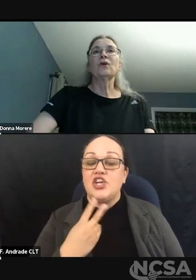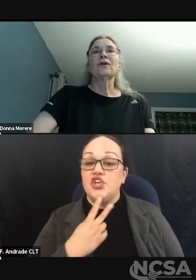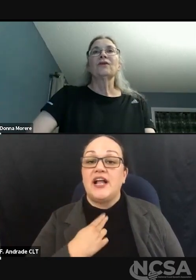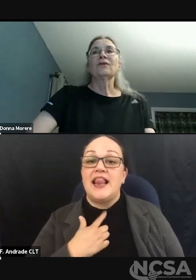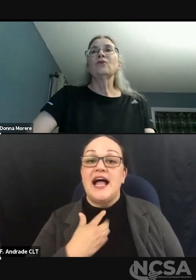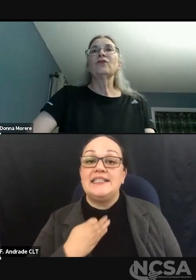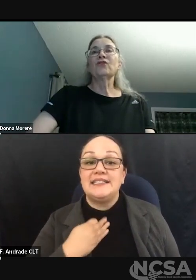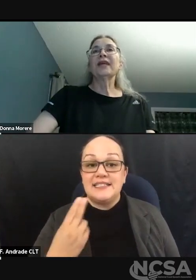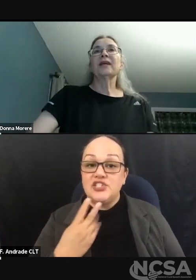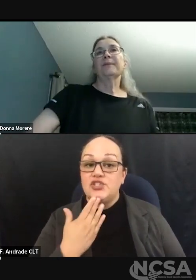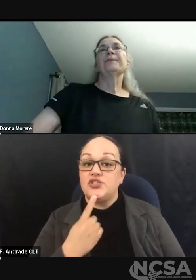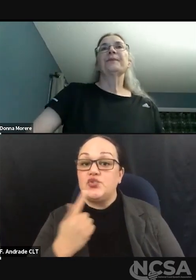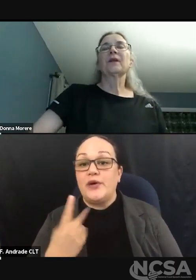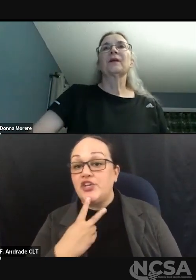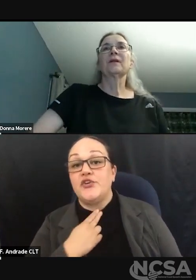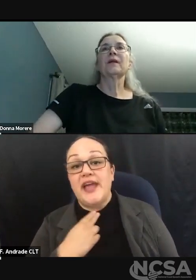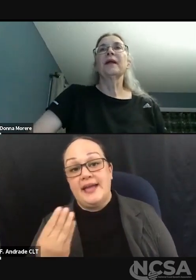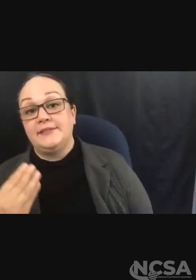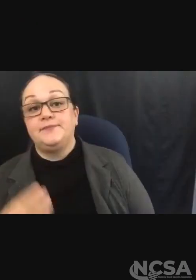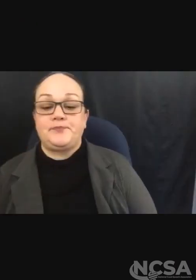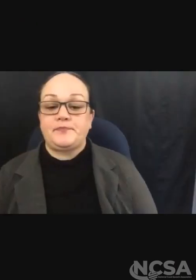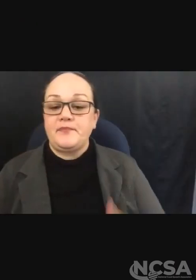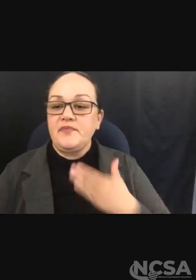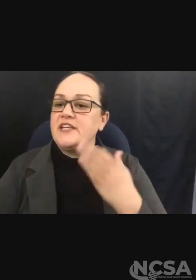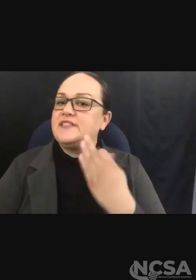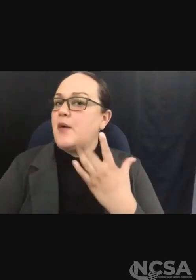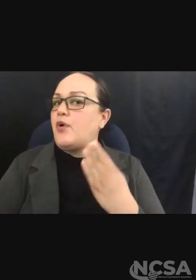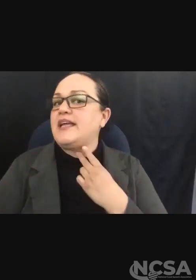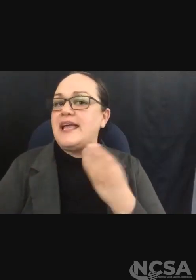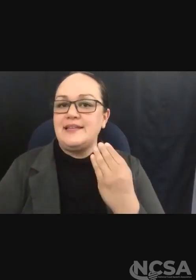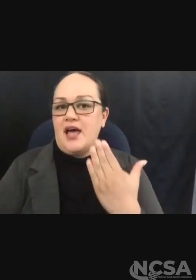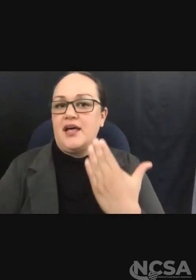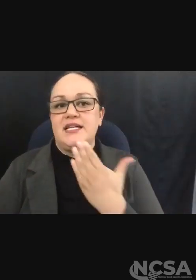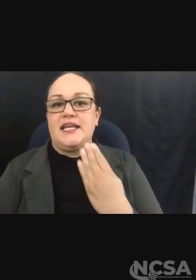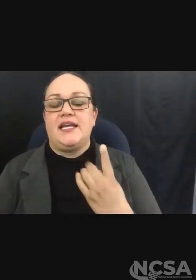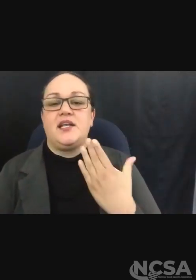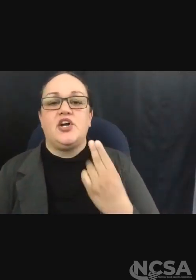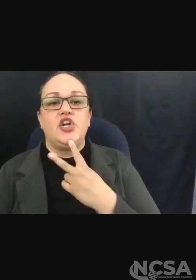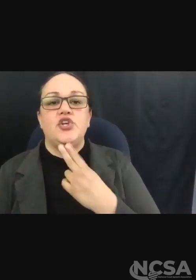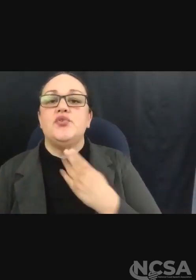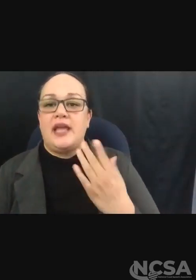do what you can. If someone cannot attend a Cue Camp that's right the online